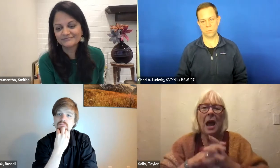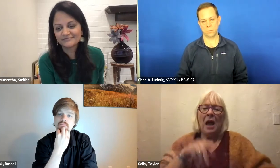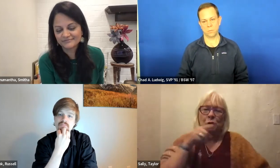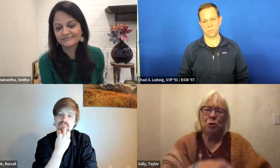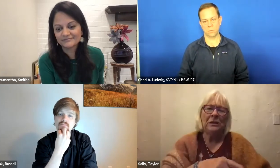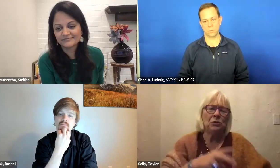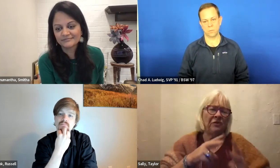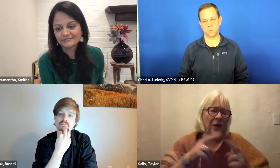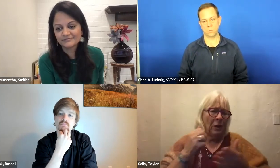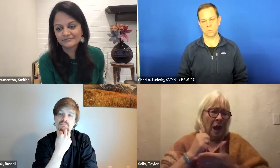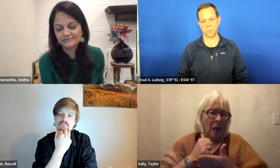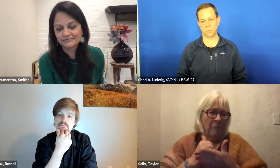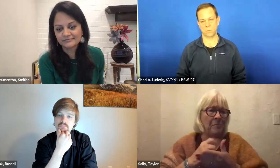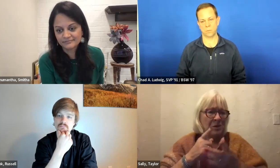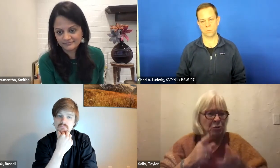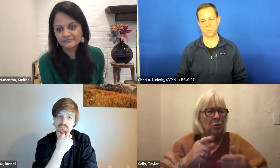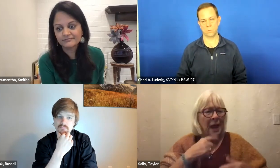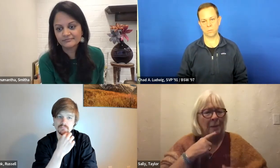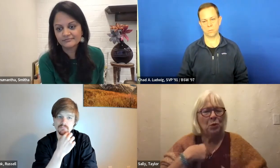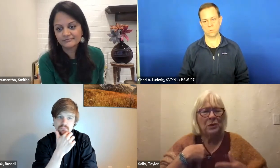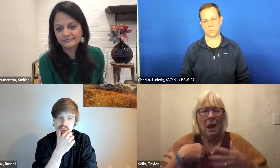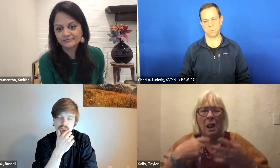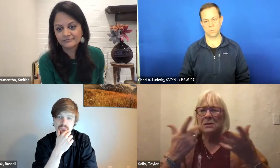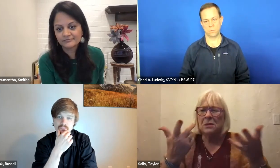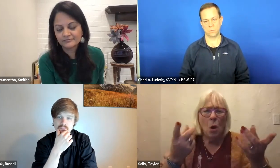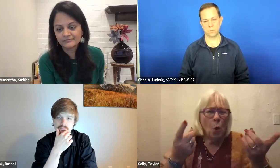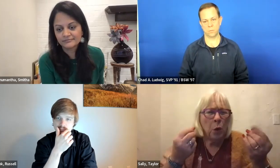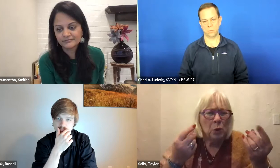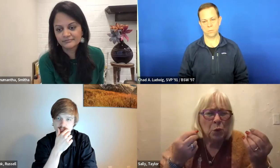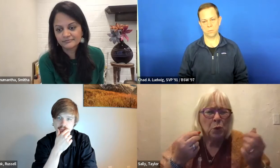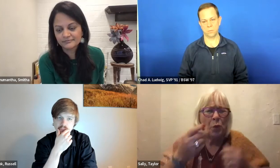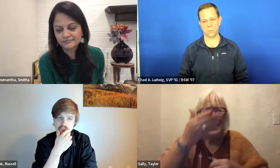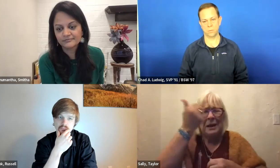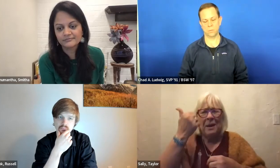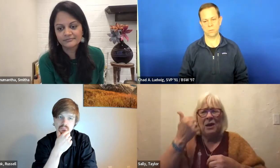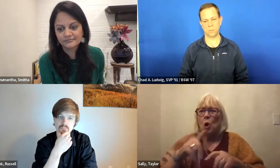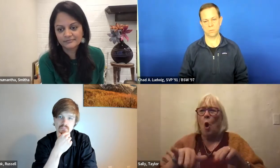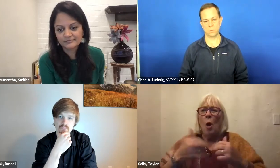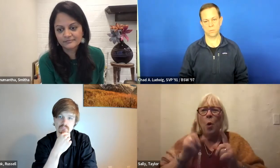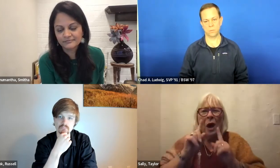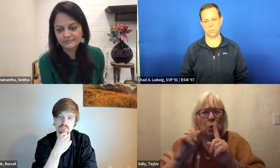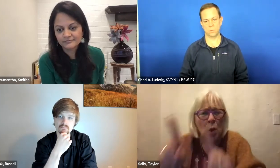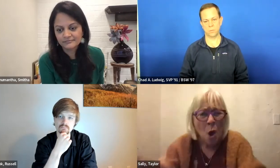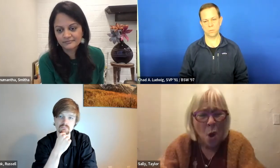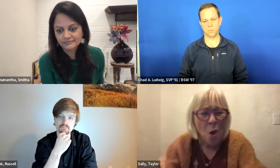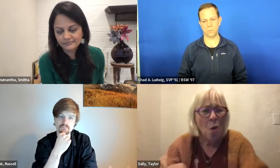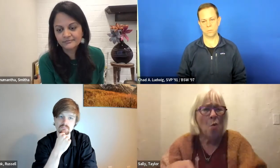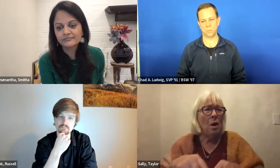or something like that, but she was extremely helpful, and she was able to tell us what to do, you know,